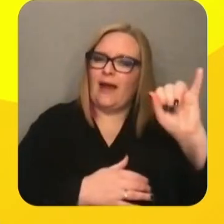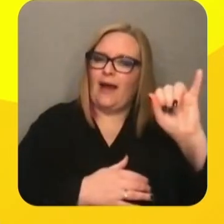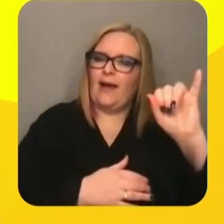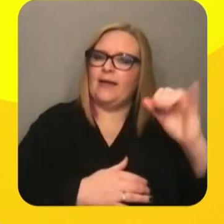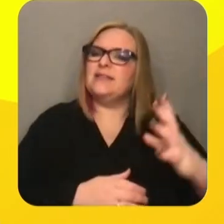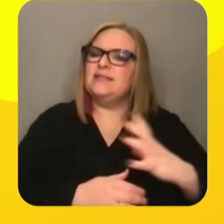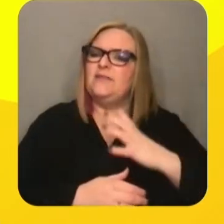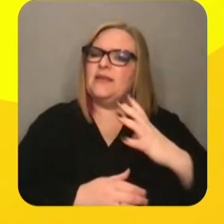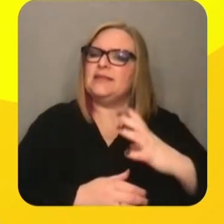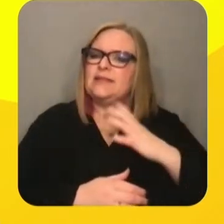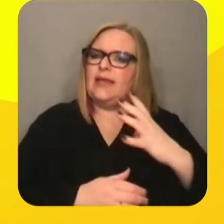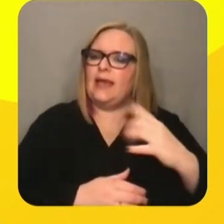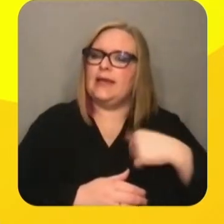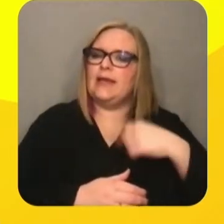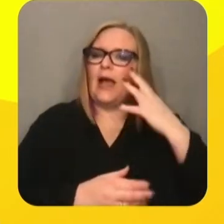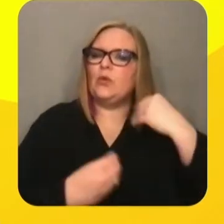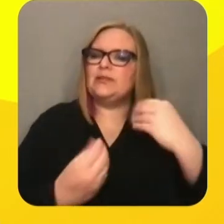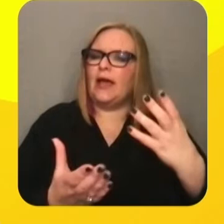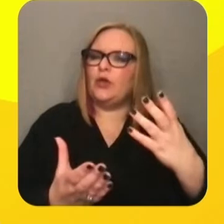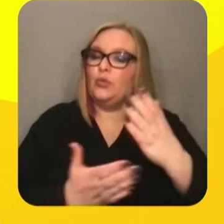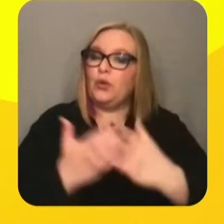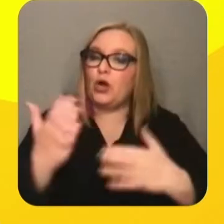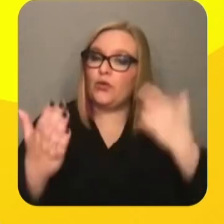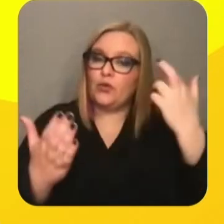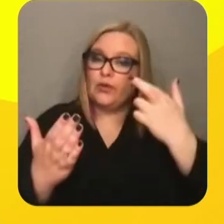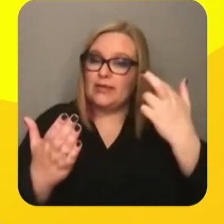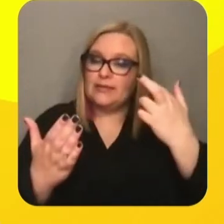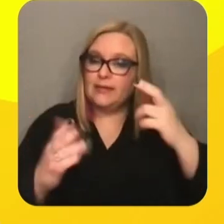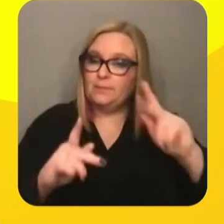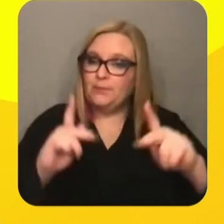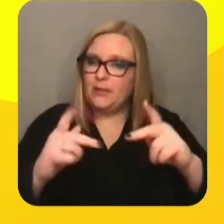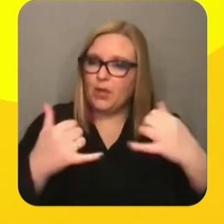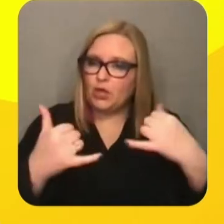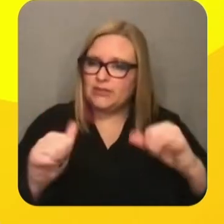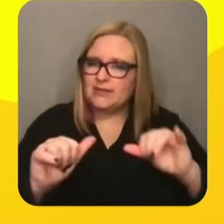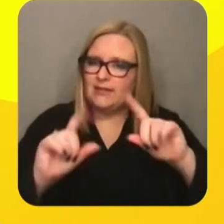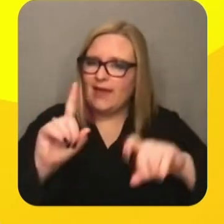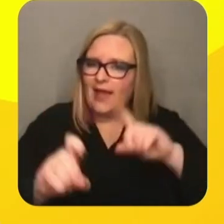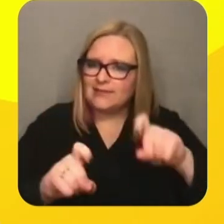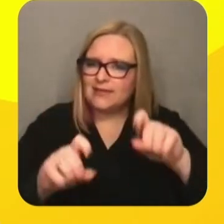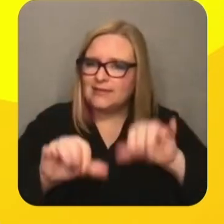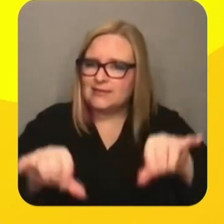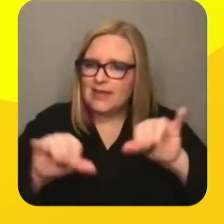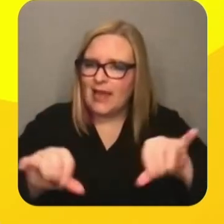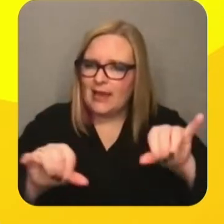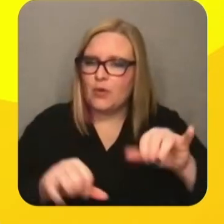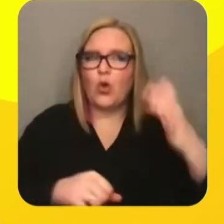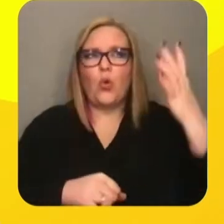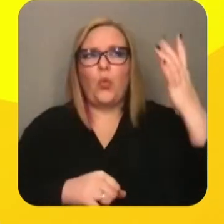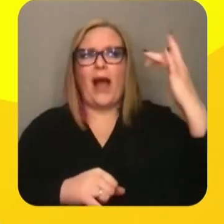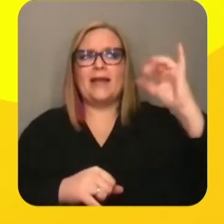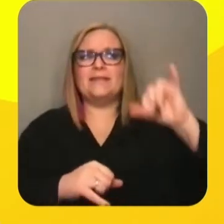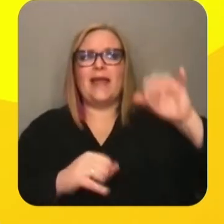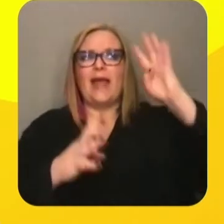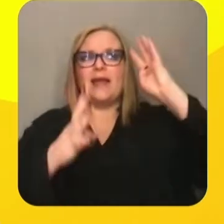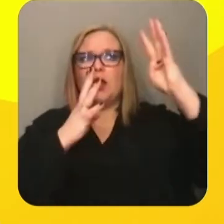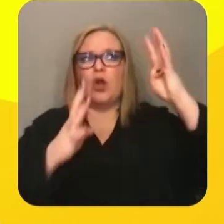I will say part of the reason why people are still asking this question, why is this innovative or why is this alpha-generating is because the conversations